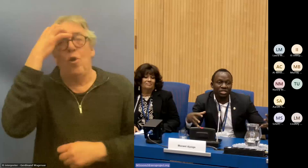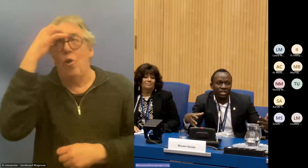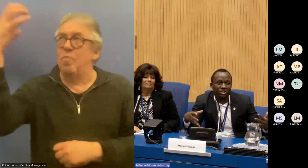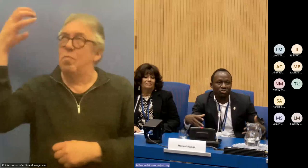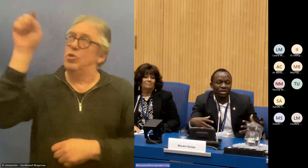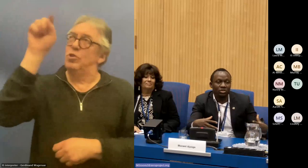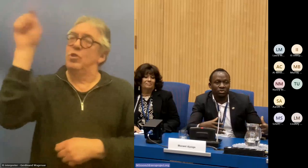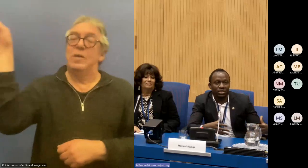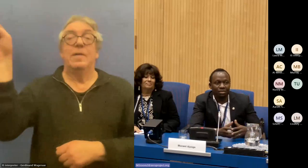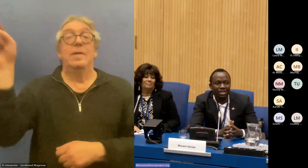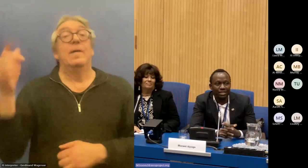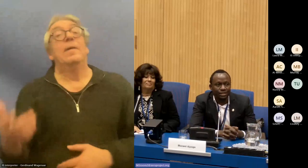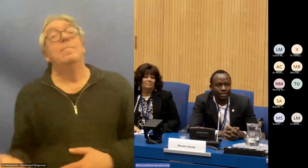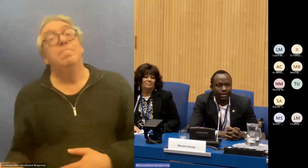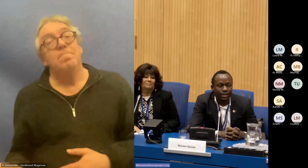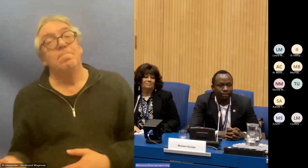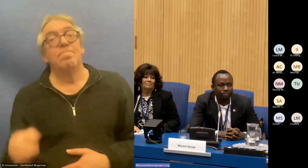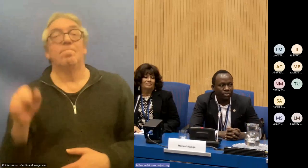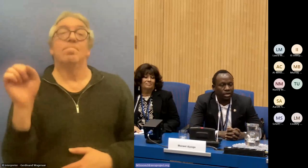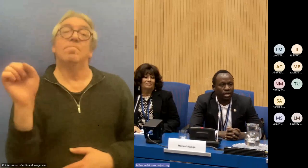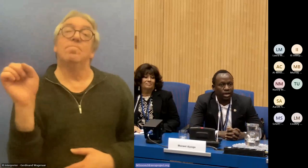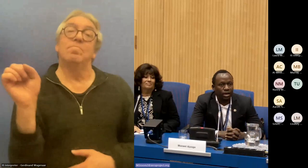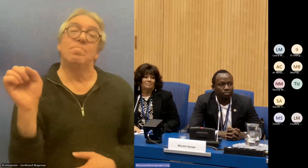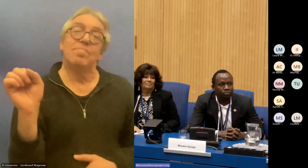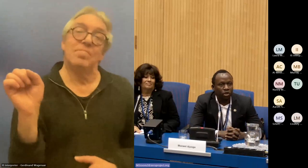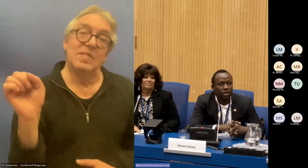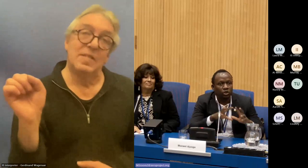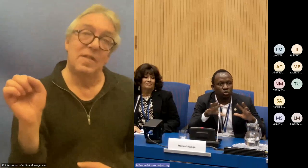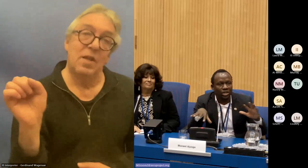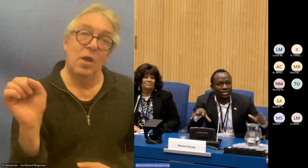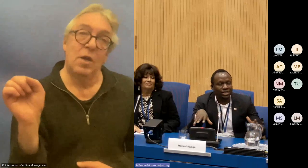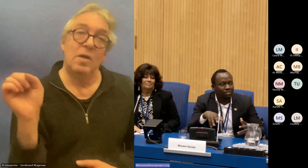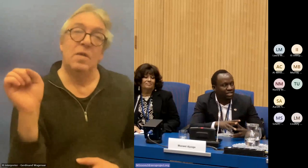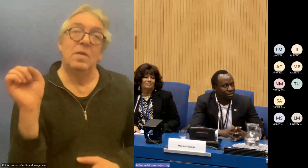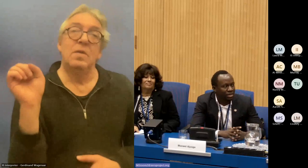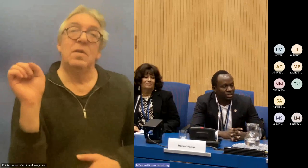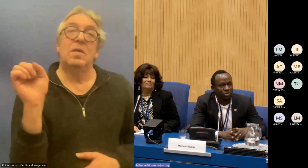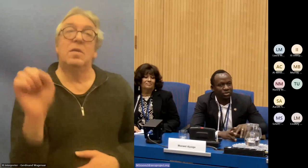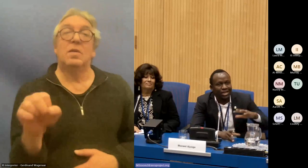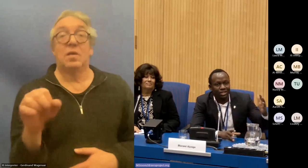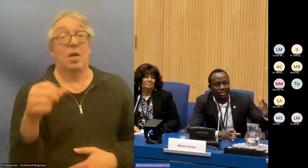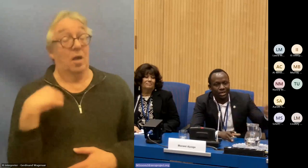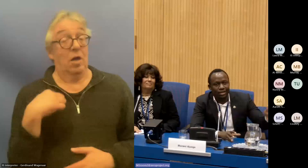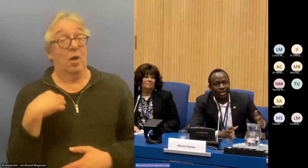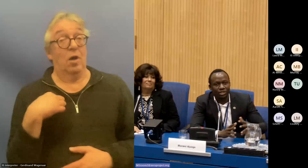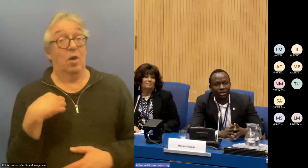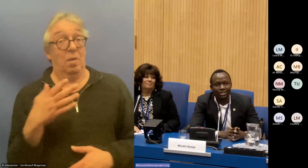representations of persons with disabilities in the two legislative assemblies, the National